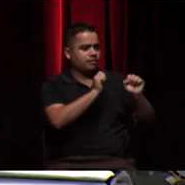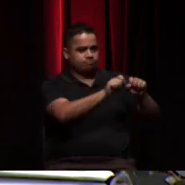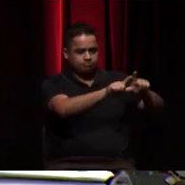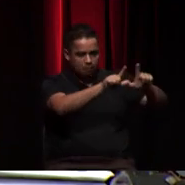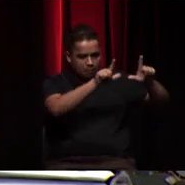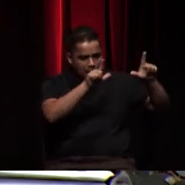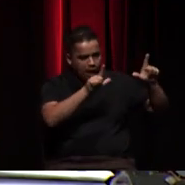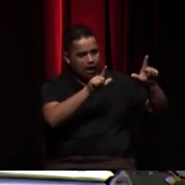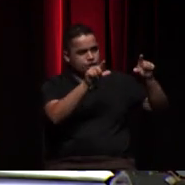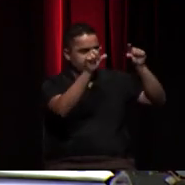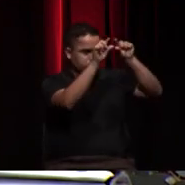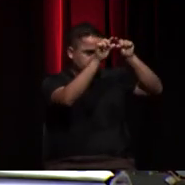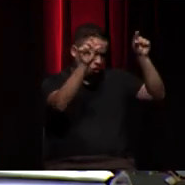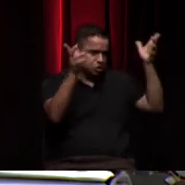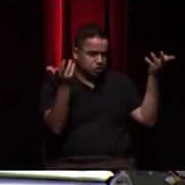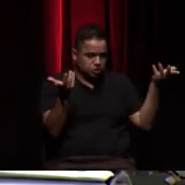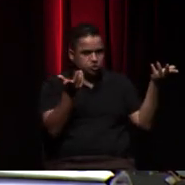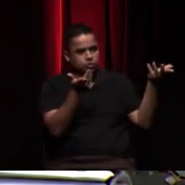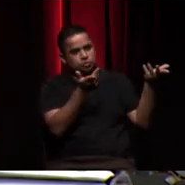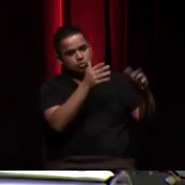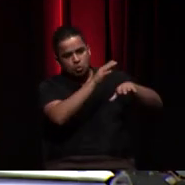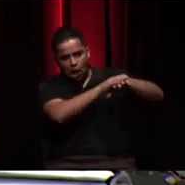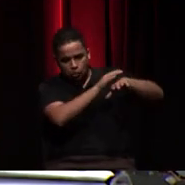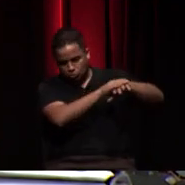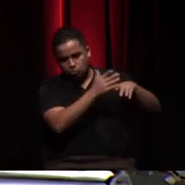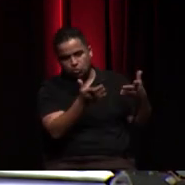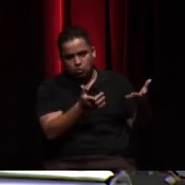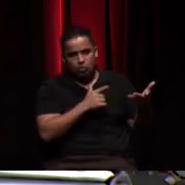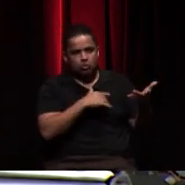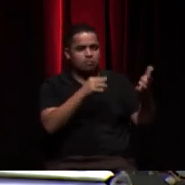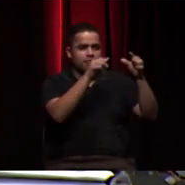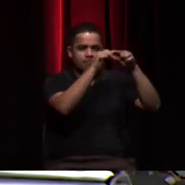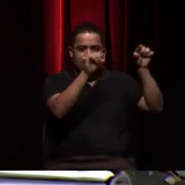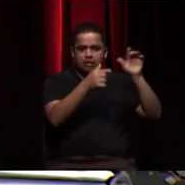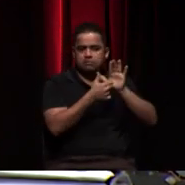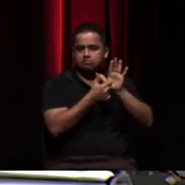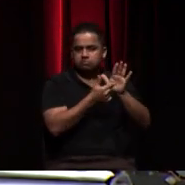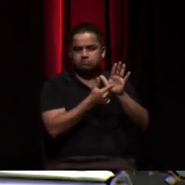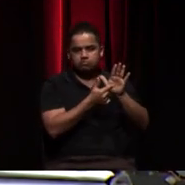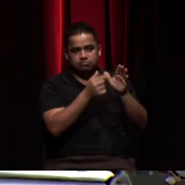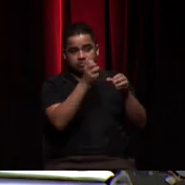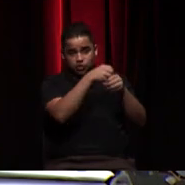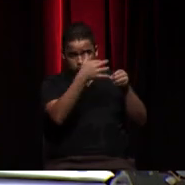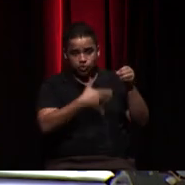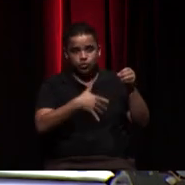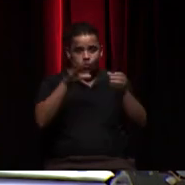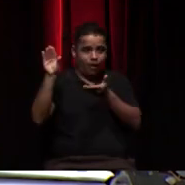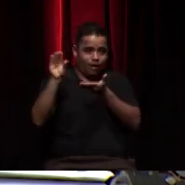the subject’s title and author, and a declaration saying: “This is sponsored content.”